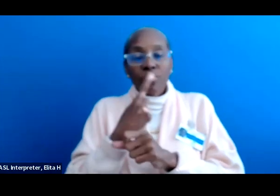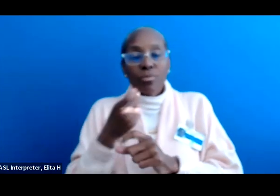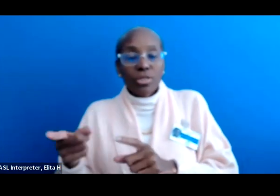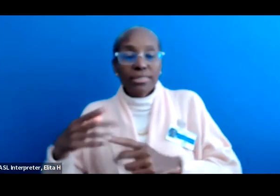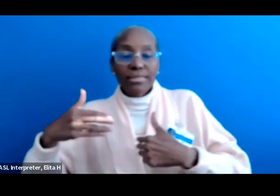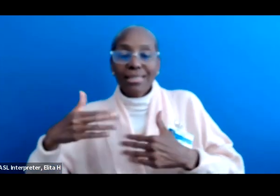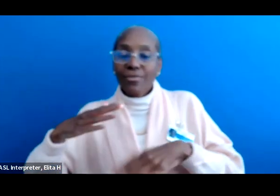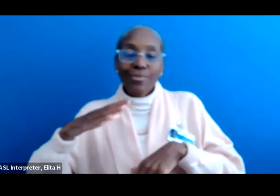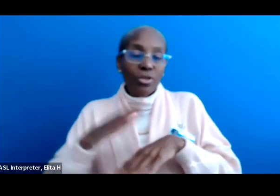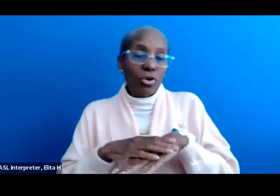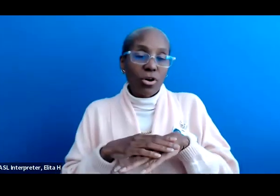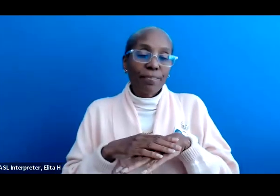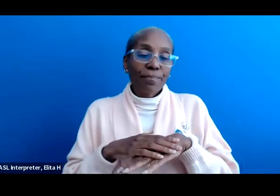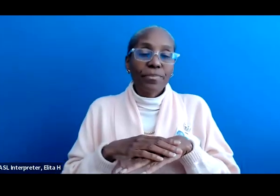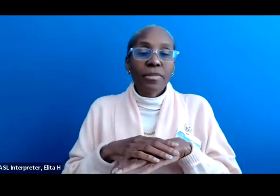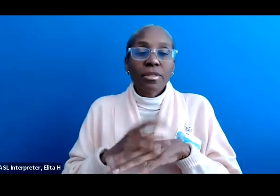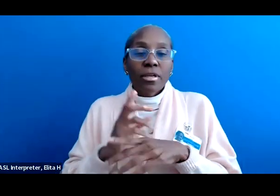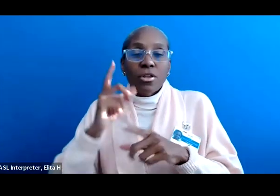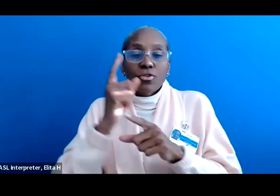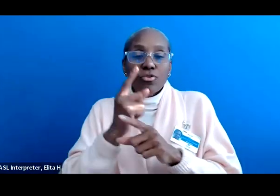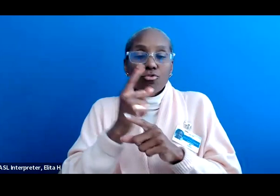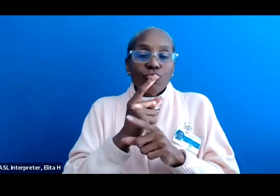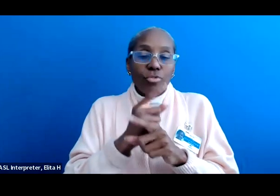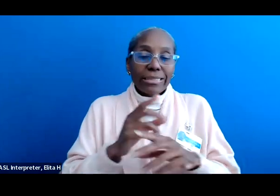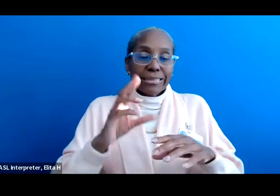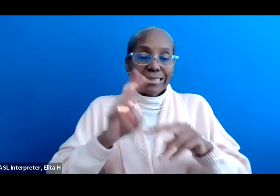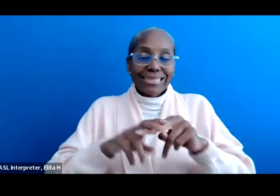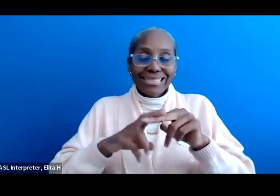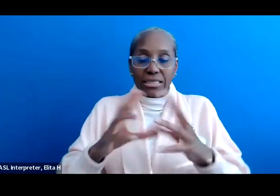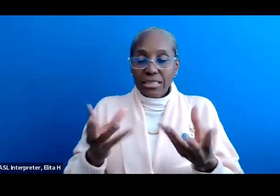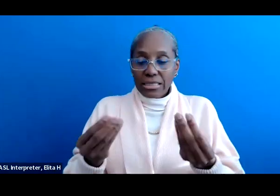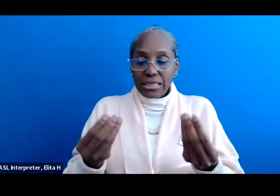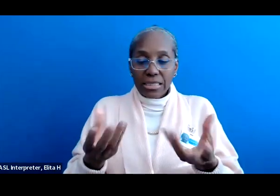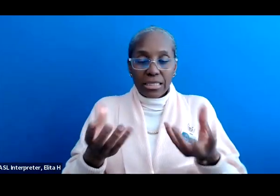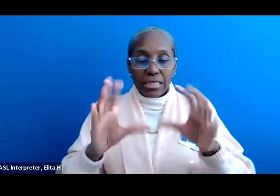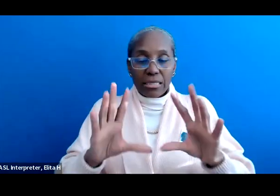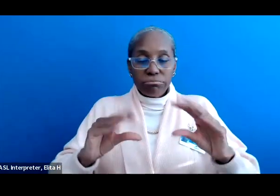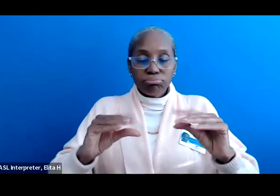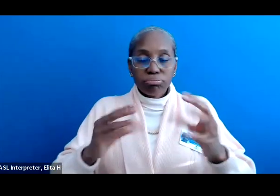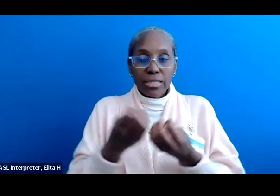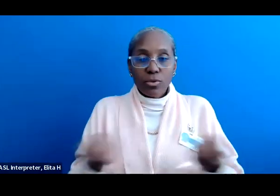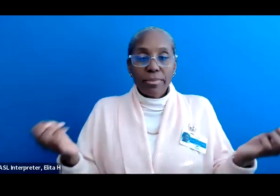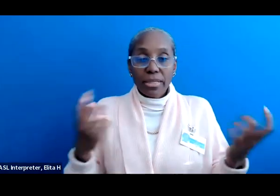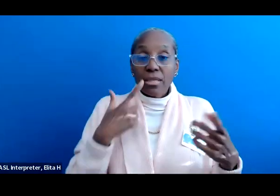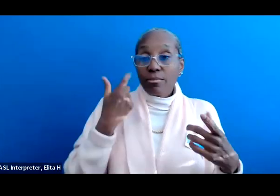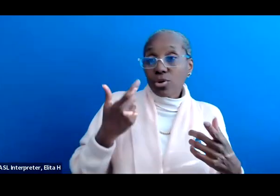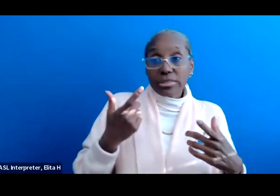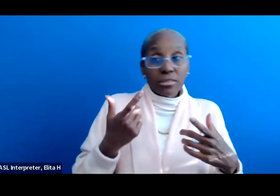been on the correct seating equipment. The reason why they haven't been on it isn't because somebody did anything wrong.